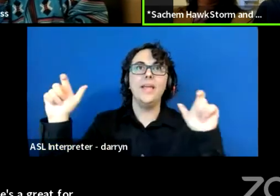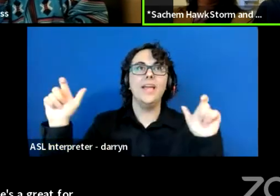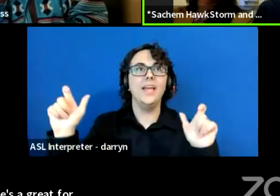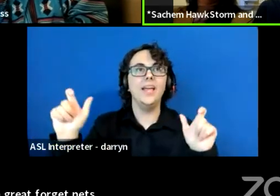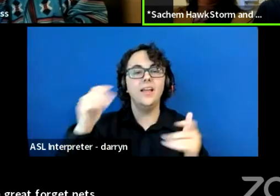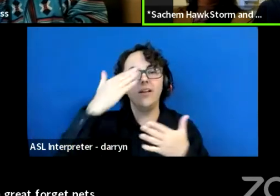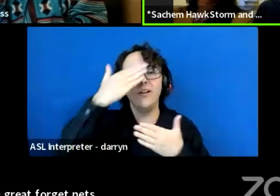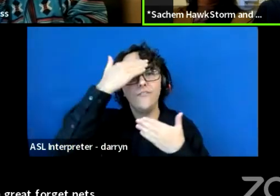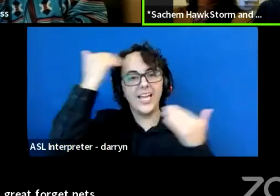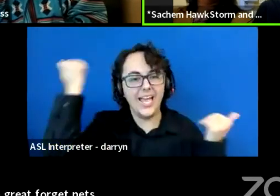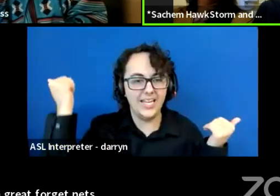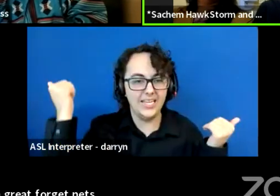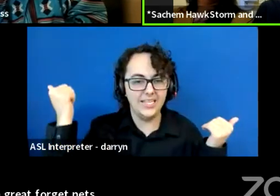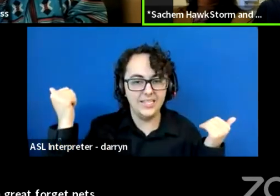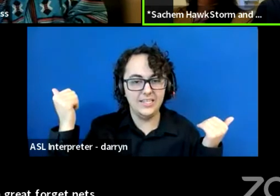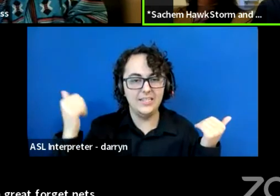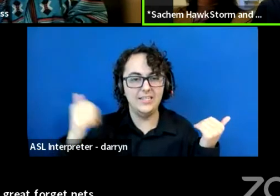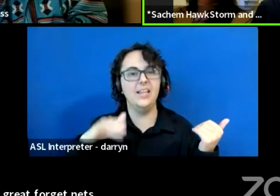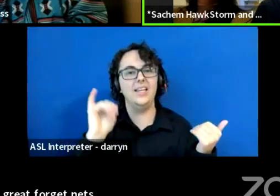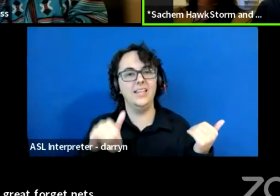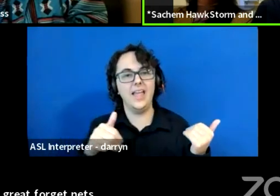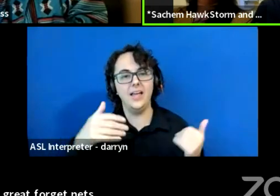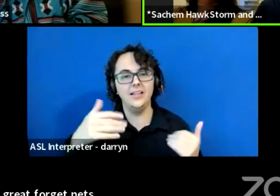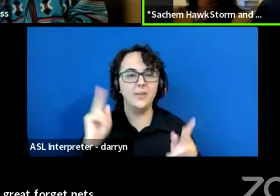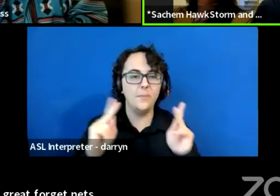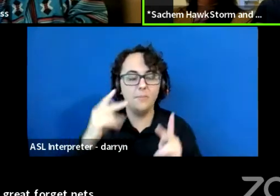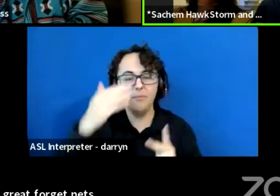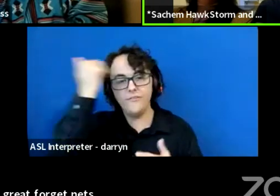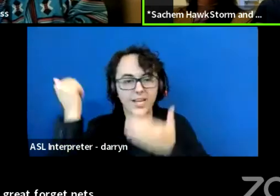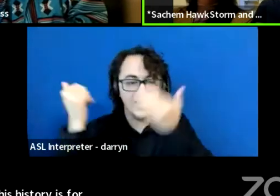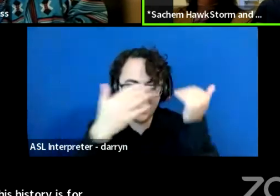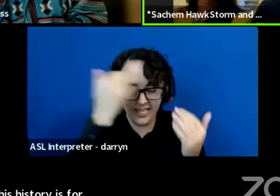This history is forgotten and the stories are lost.